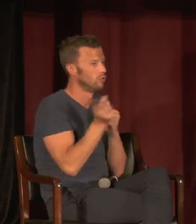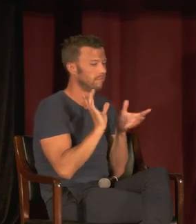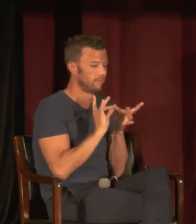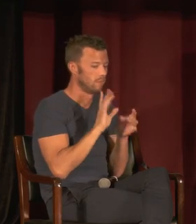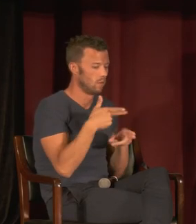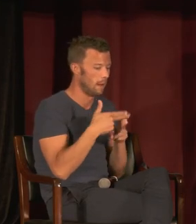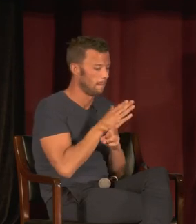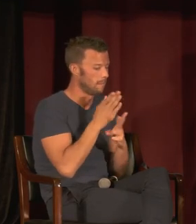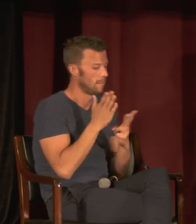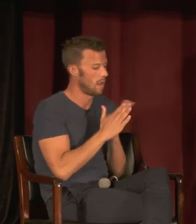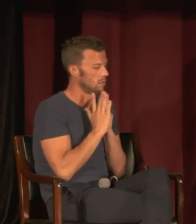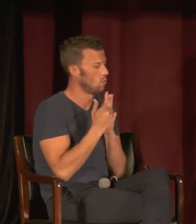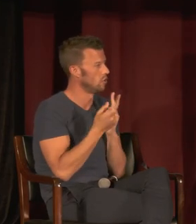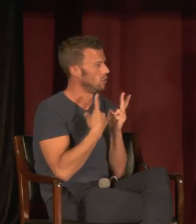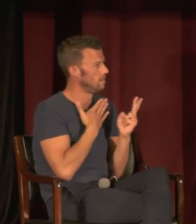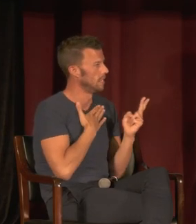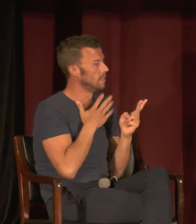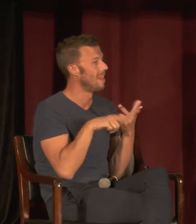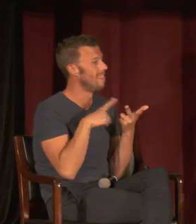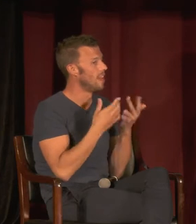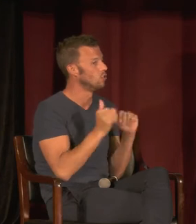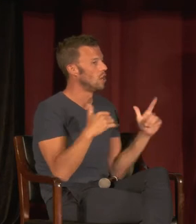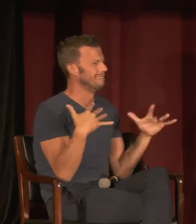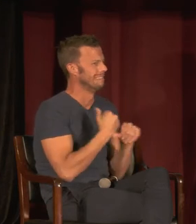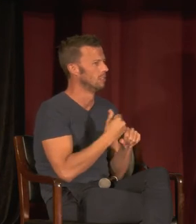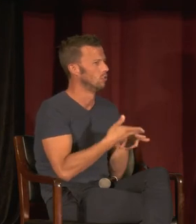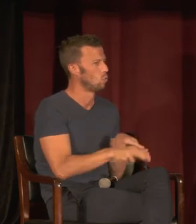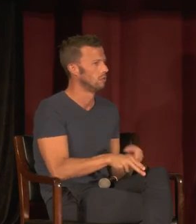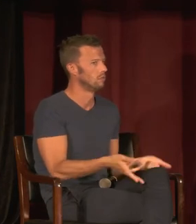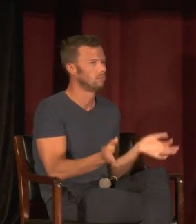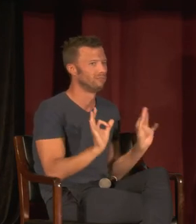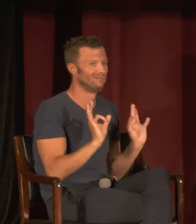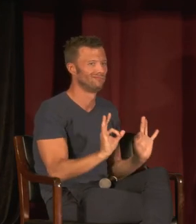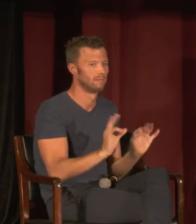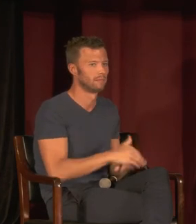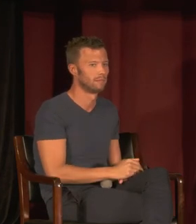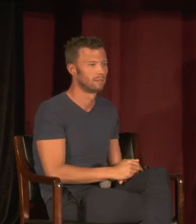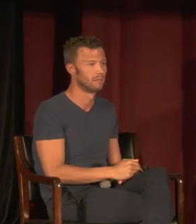Ask a question, please, and then try to keep it as concise and brief as possible. If you please raise your hands.